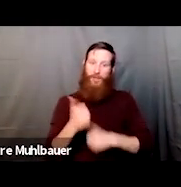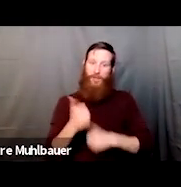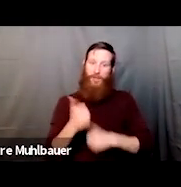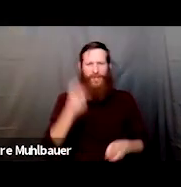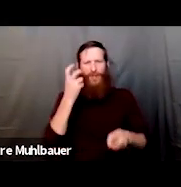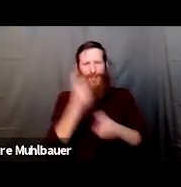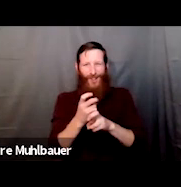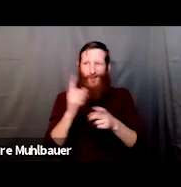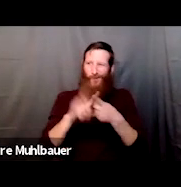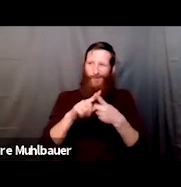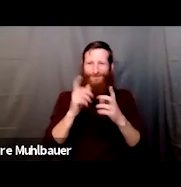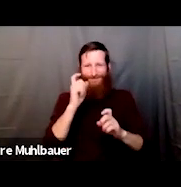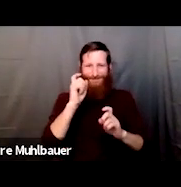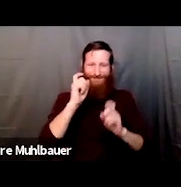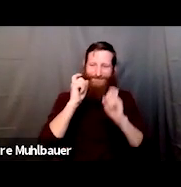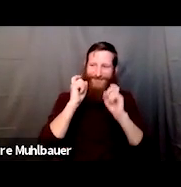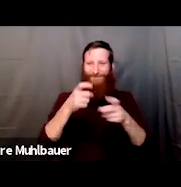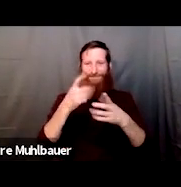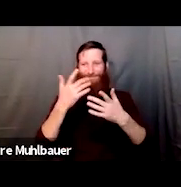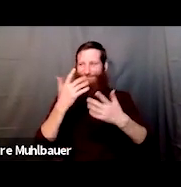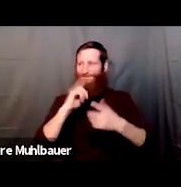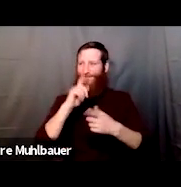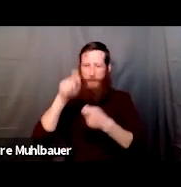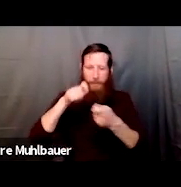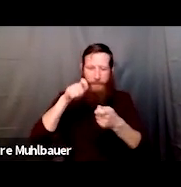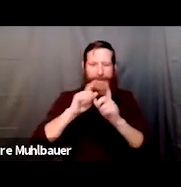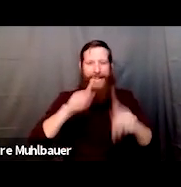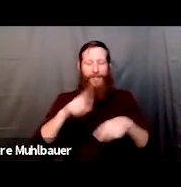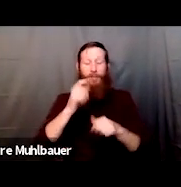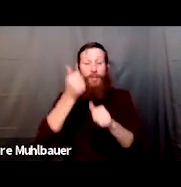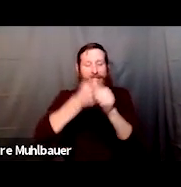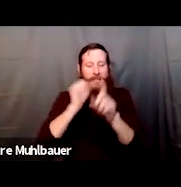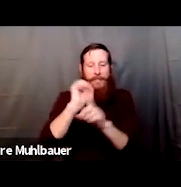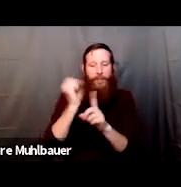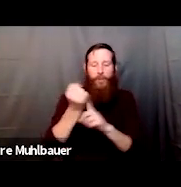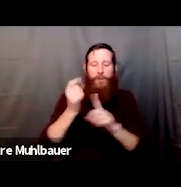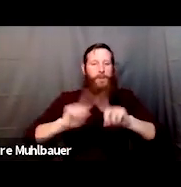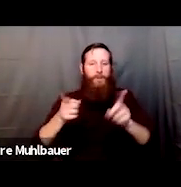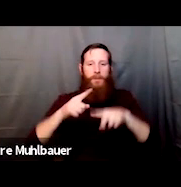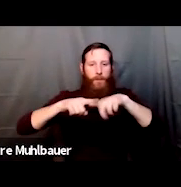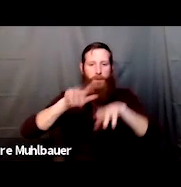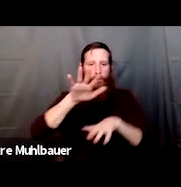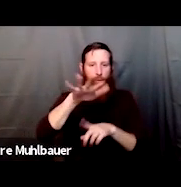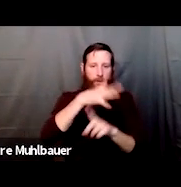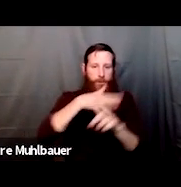because every situation is going to completely different based on the terrain you are in